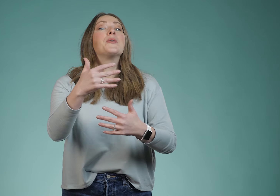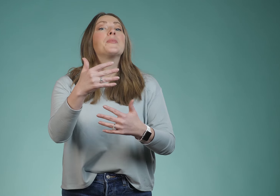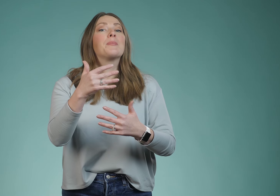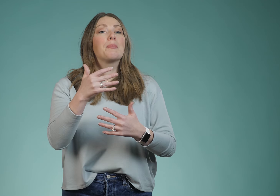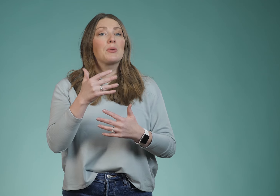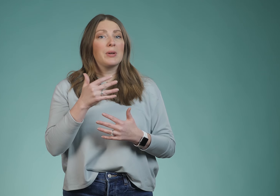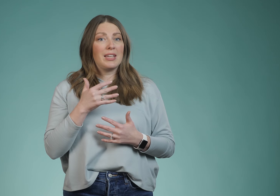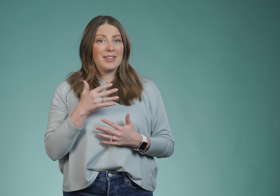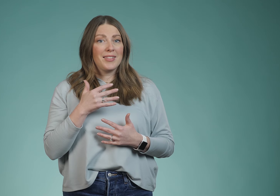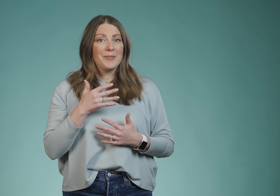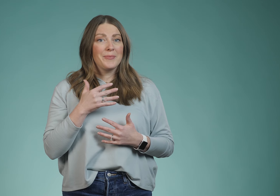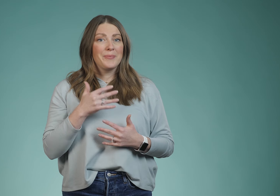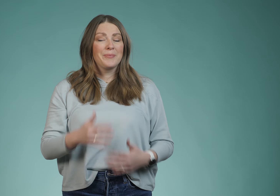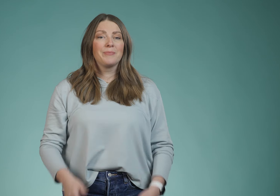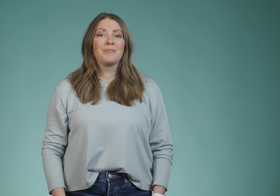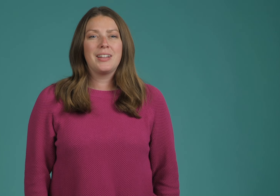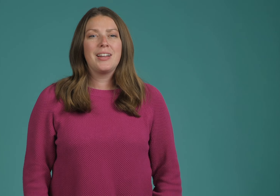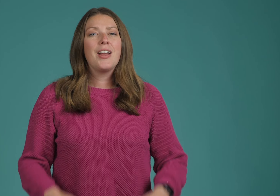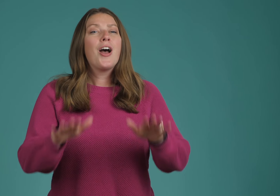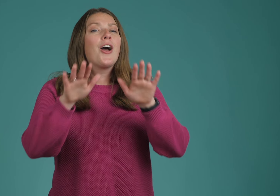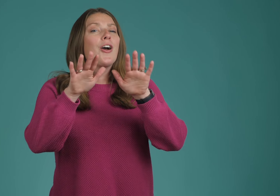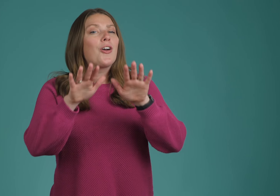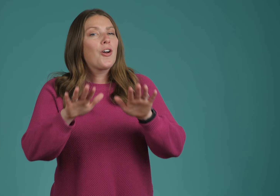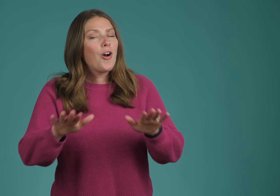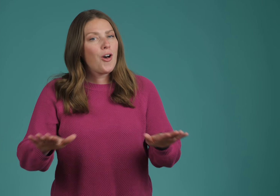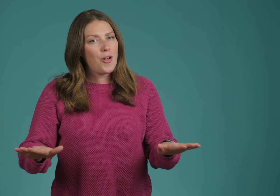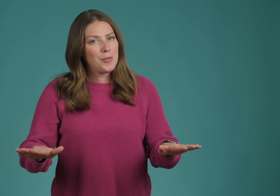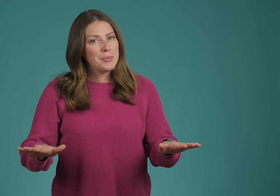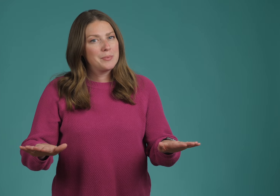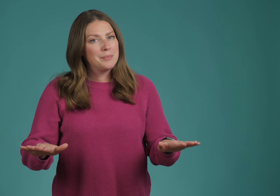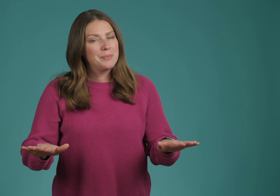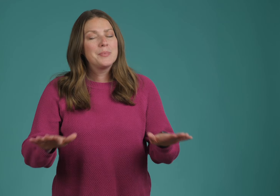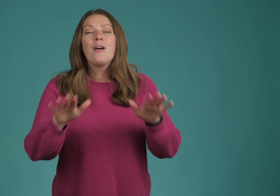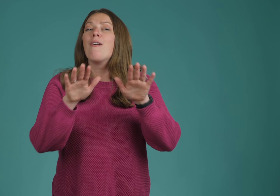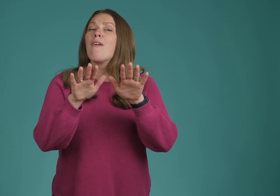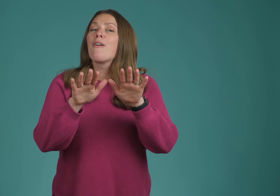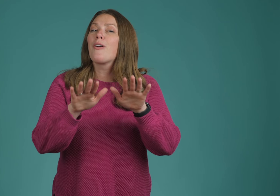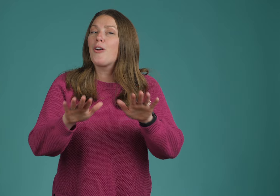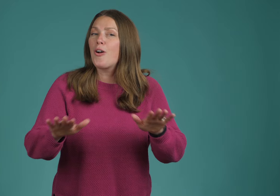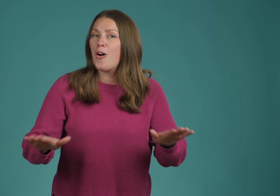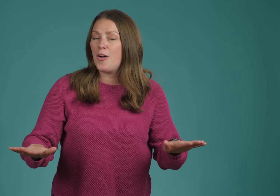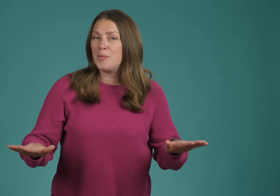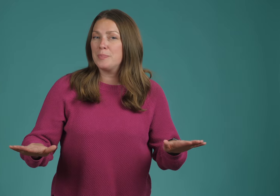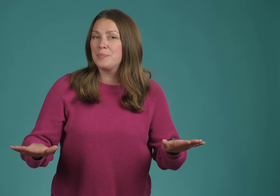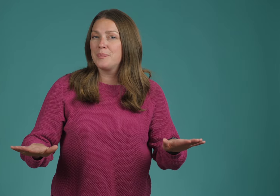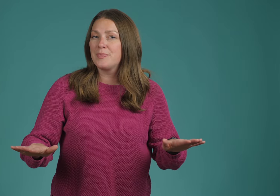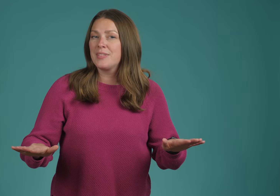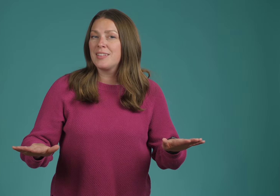Breathe. Calm.